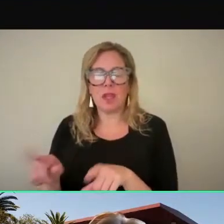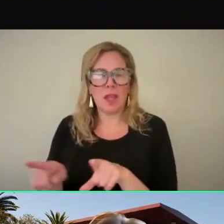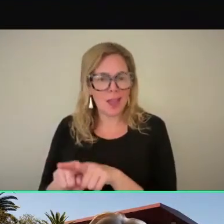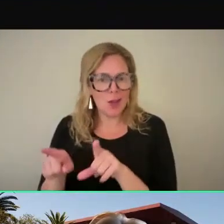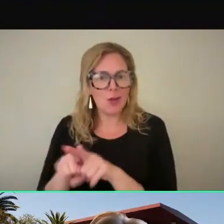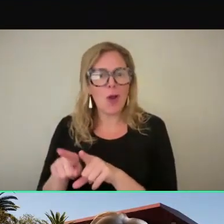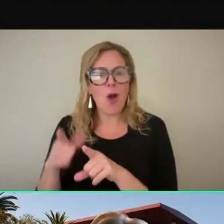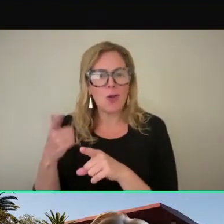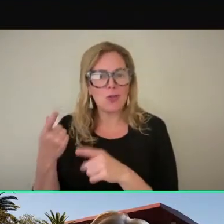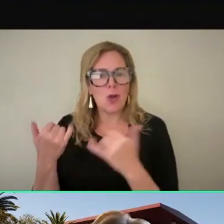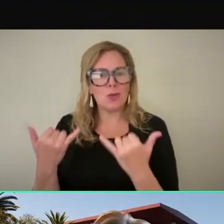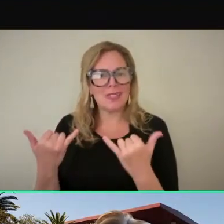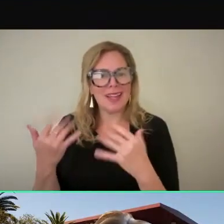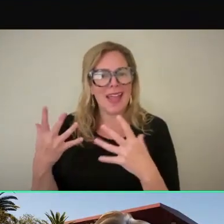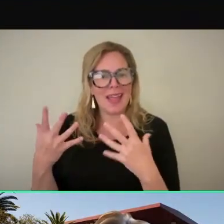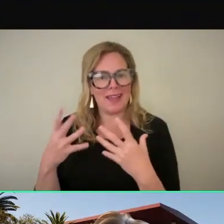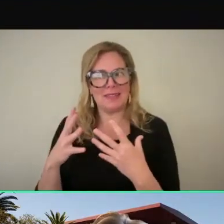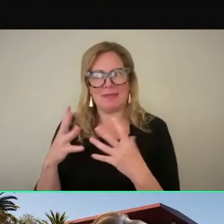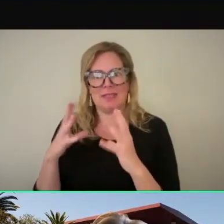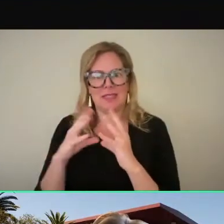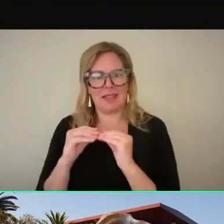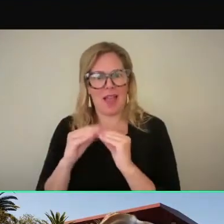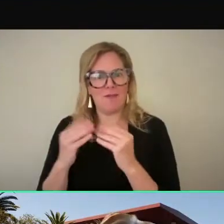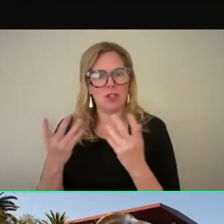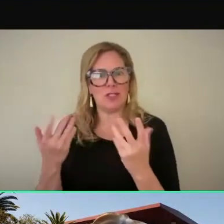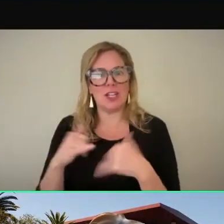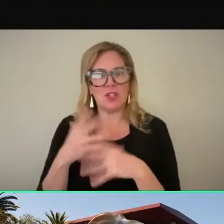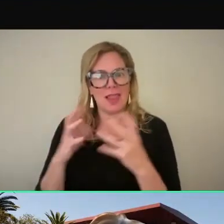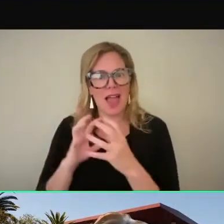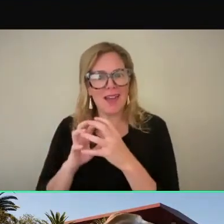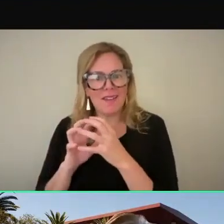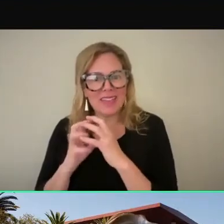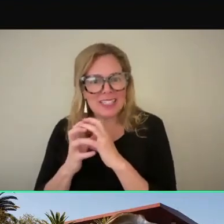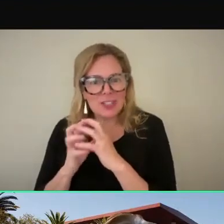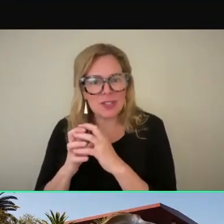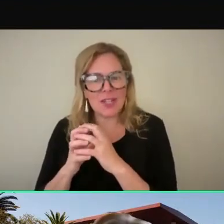that there's a lot of intersectionality between specific disabilities and other disabilities,